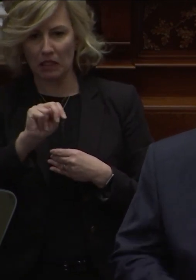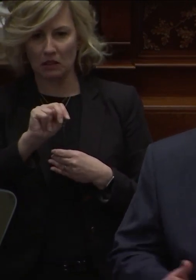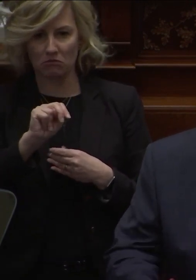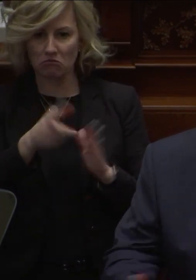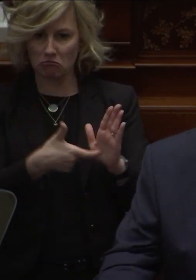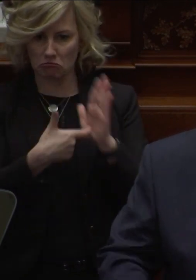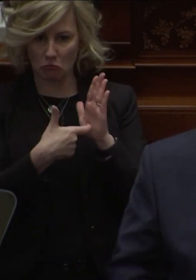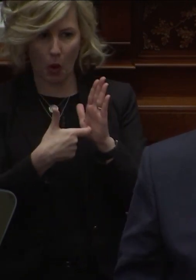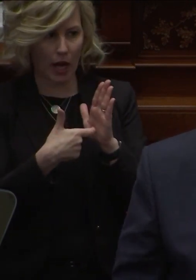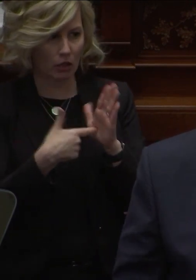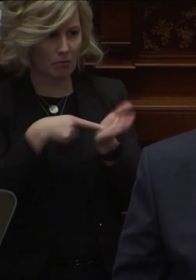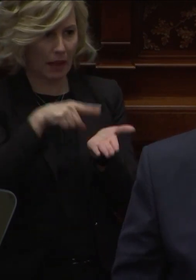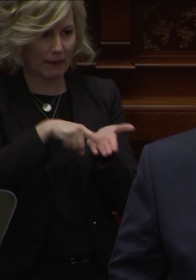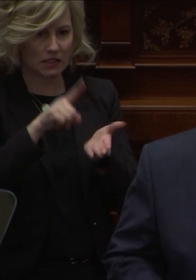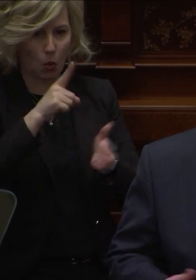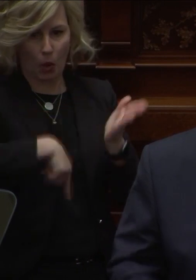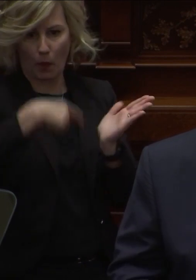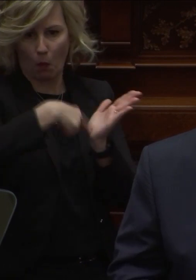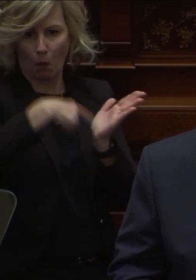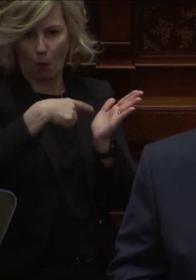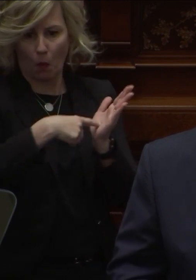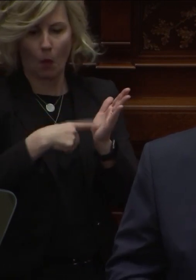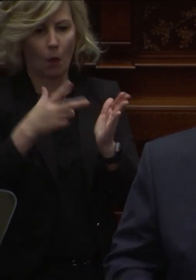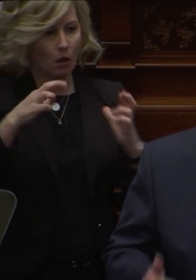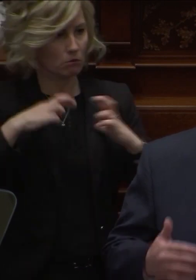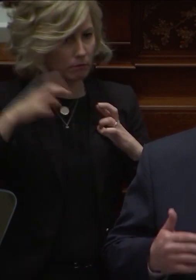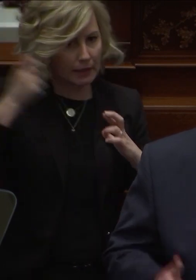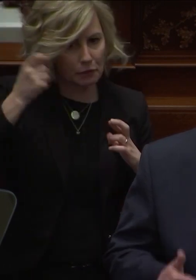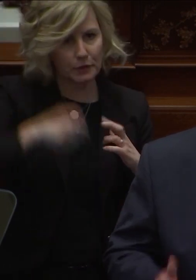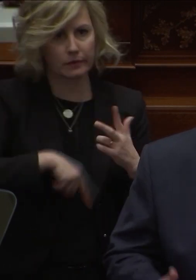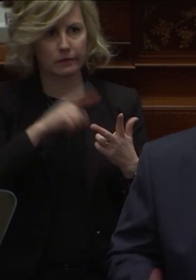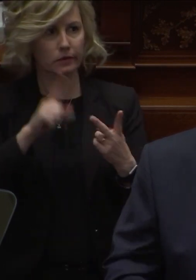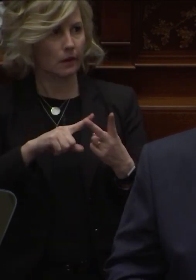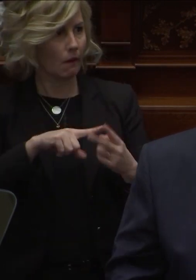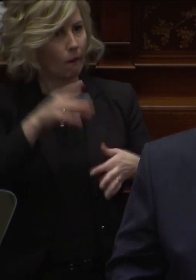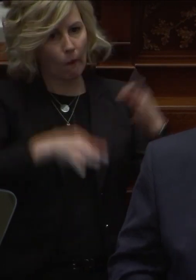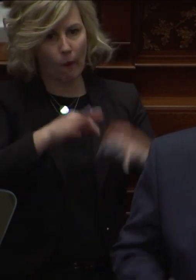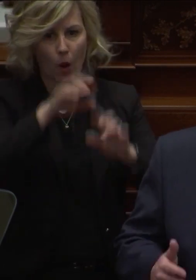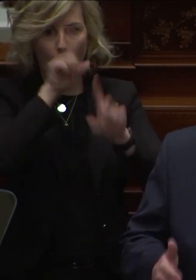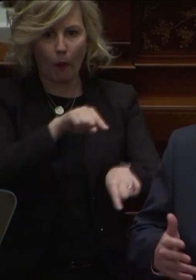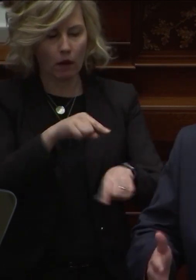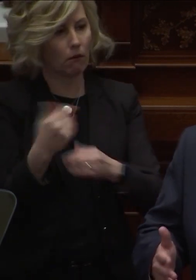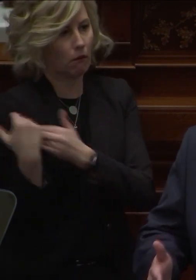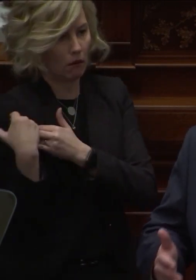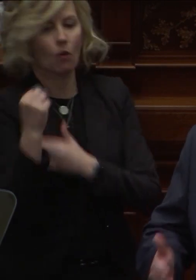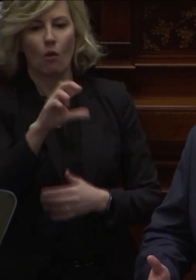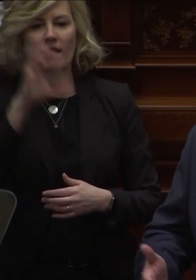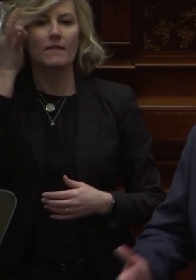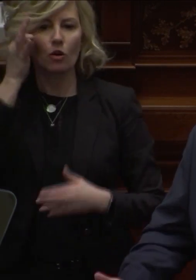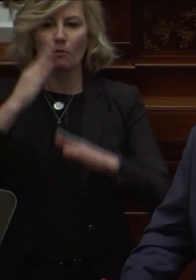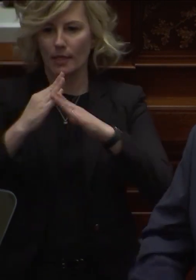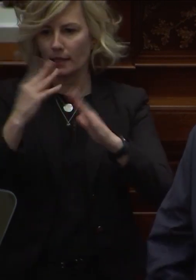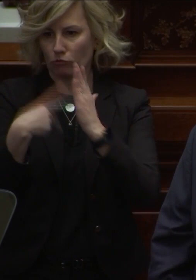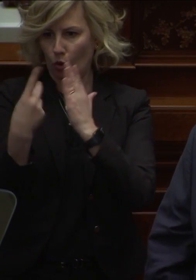OUT OF THIS YEAR'S $39 BILLION BUDGET, APPROXIMATELY $20 BILLION IS REQUIRED PAYMENTS ON OUR DEBT, ON OUR PENSIONS, ON